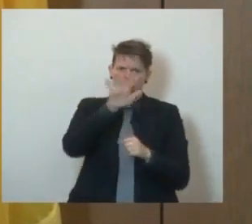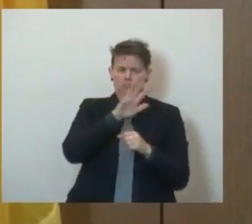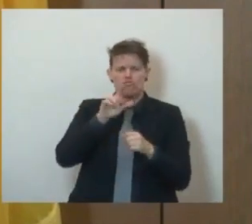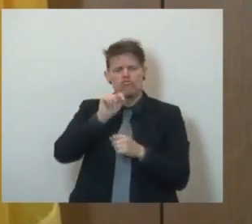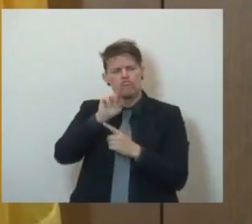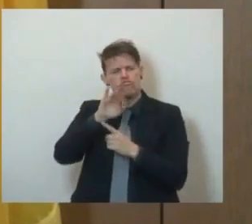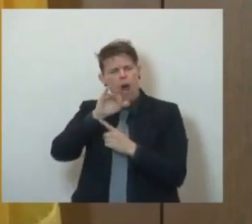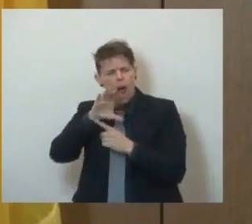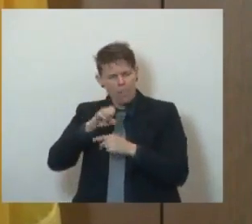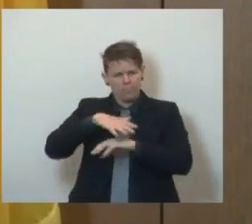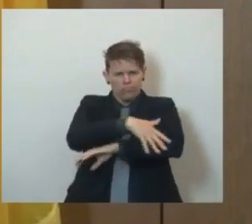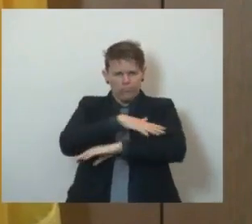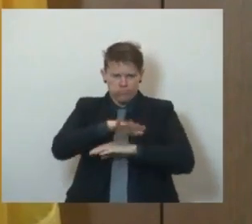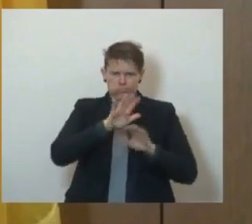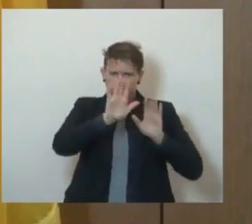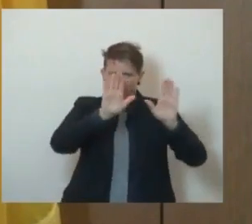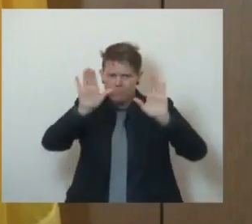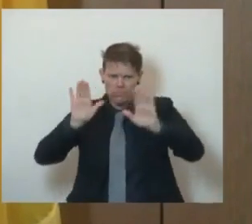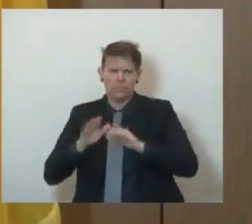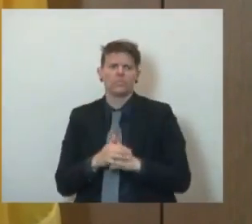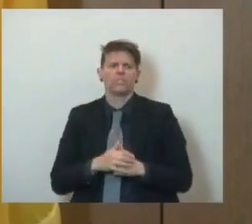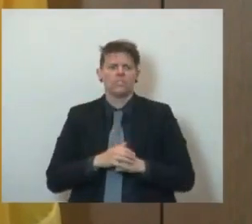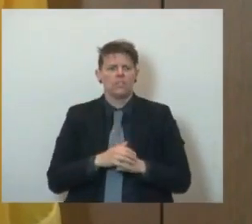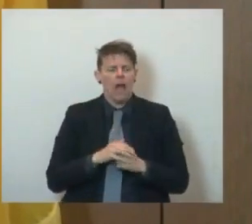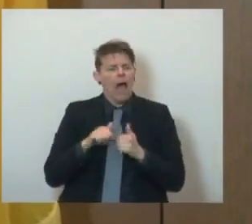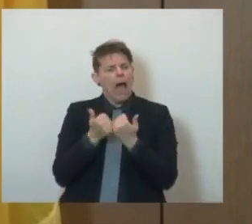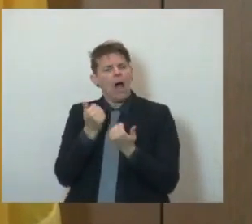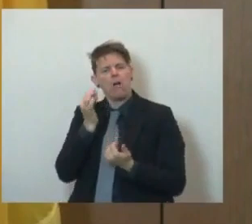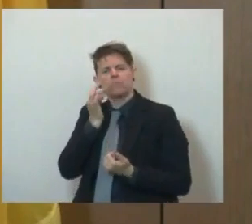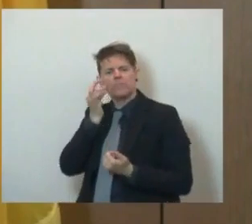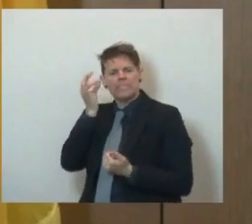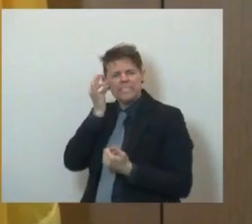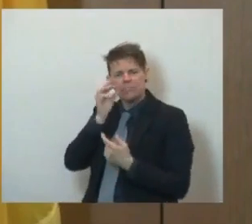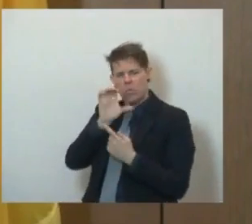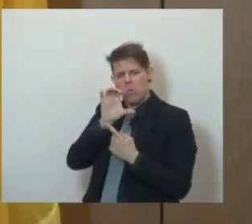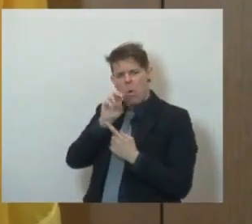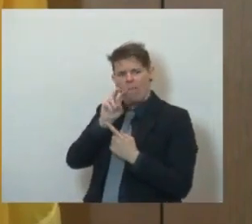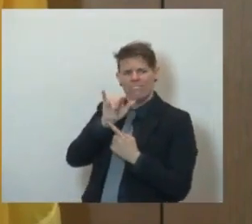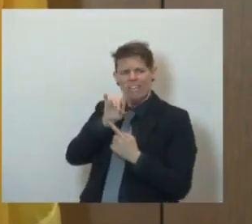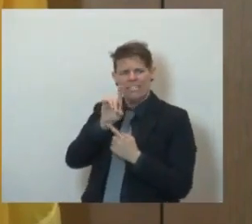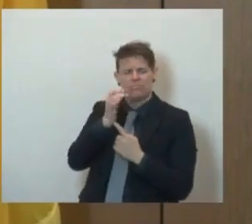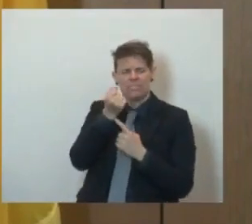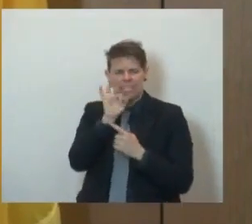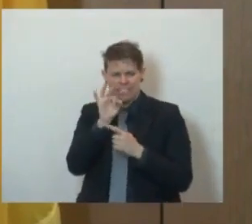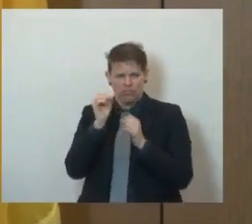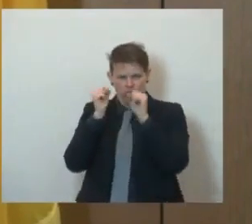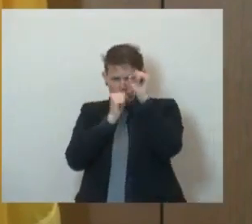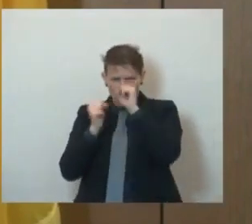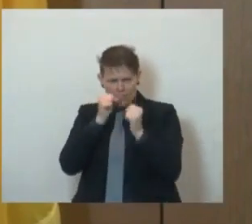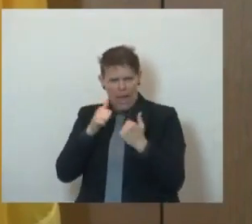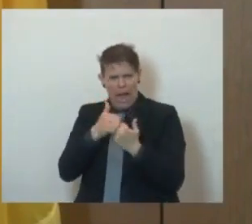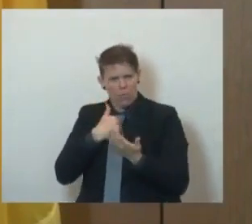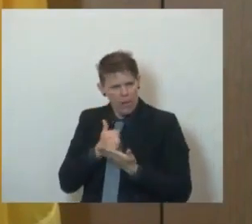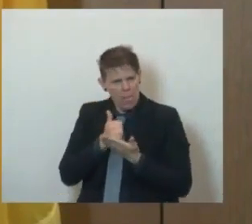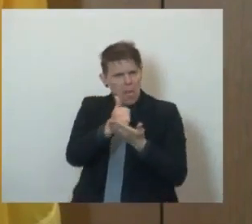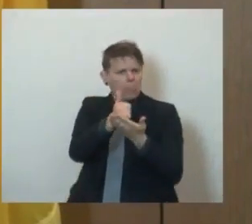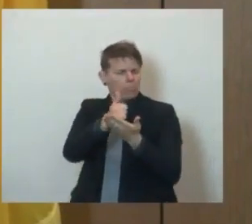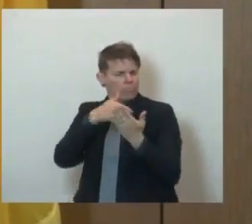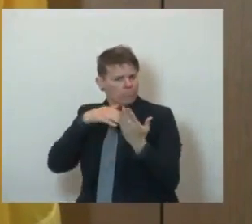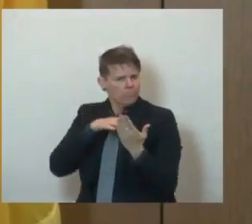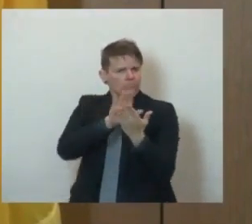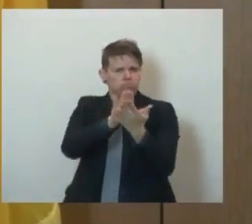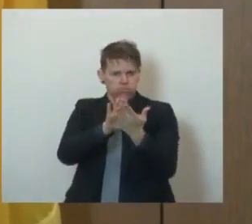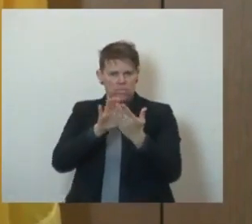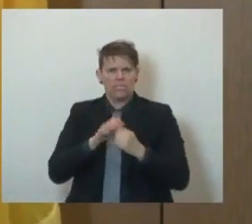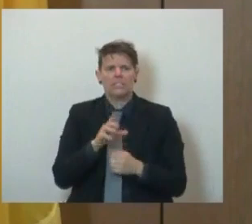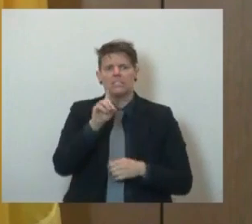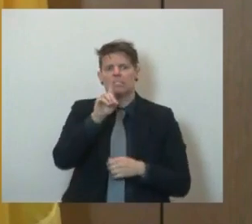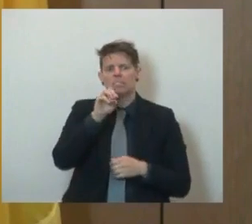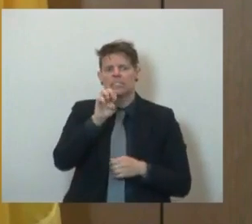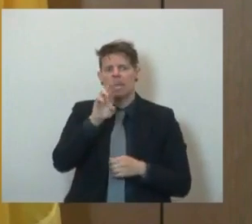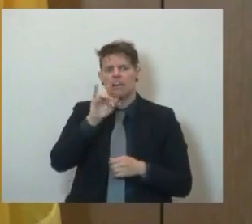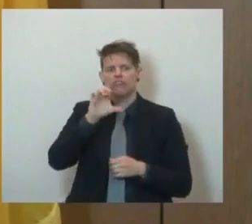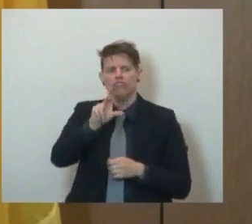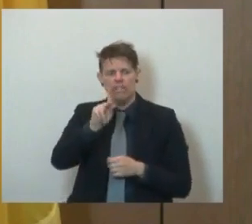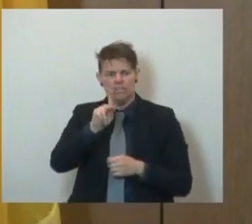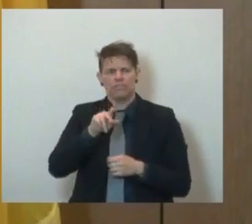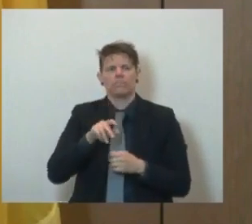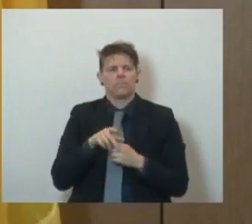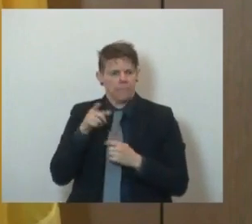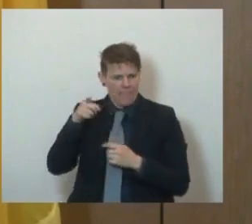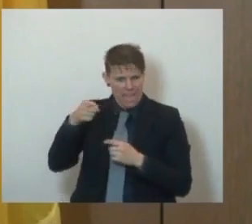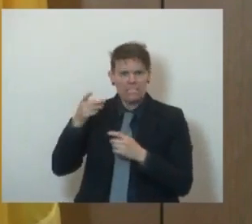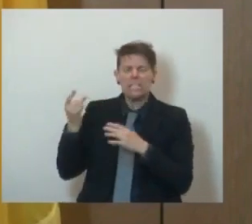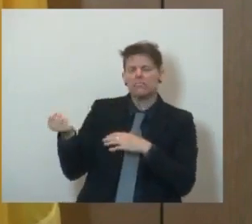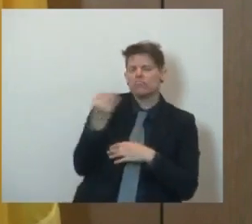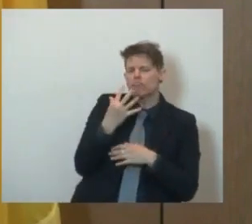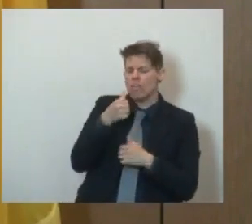WE WILL DO THE SAME THING FOR EVERY SOVEREIGN NATION AND THINK ABOUT HOW WE CAN HAVE A NATIVE AMERICAN COVID-19 RESPONSE TEAM AND STRATEGY KIND OF A SHOUT-OUT TO REPRESENTATIVE DEREK LENTE